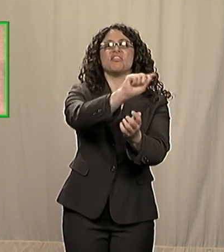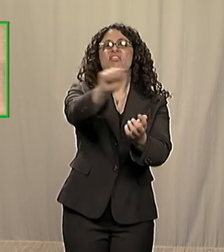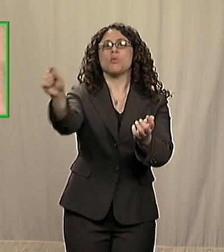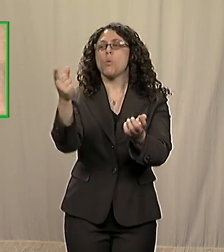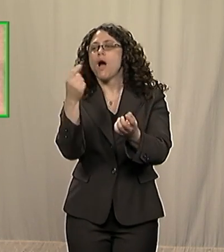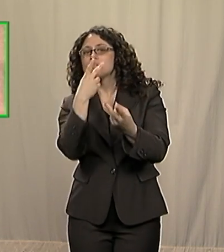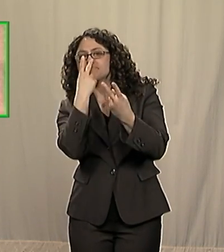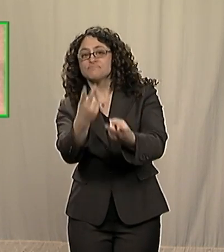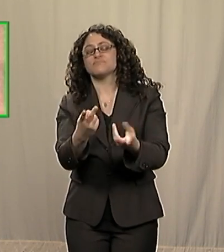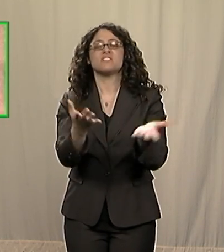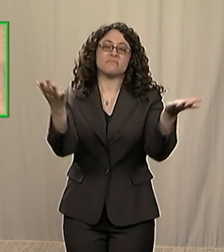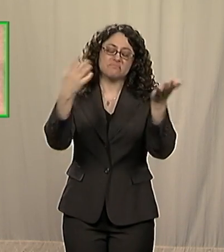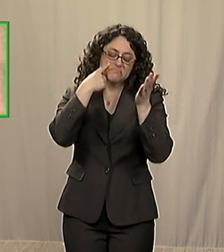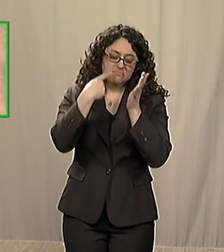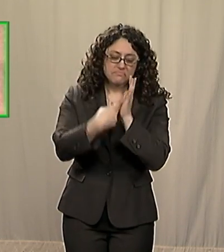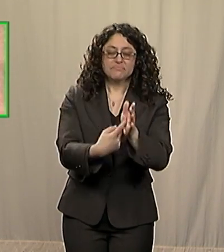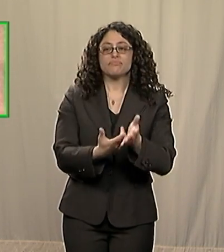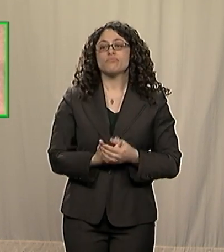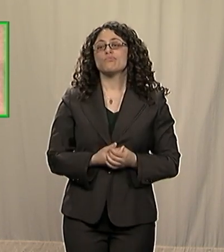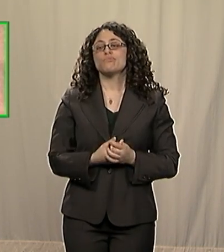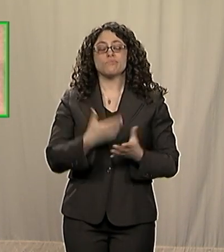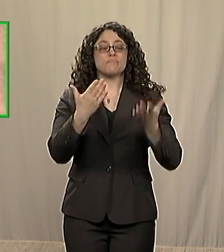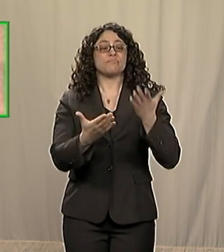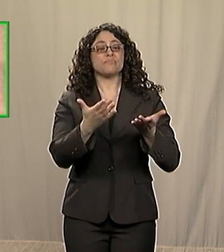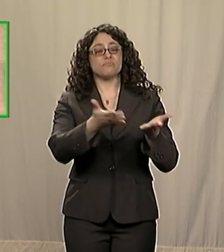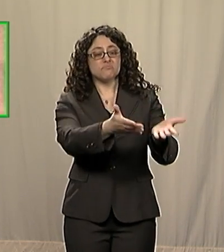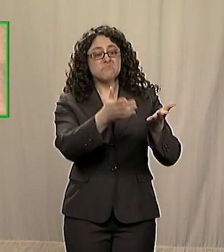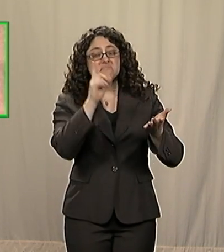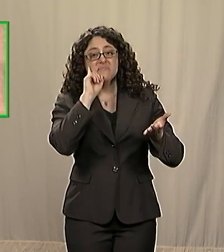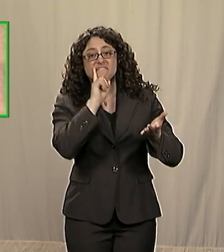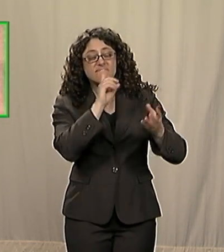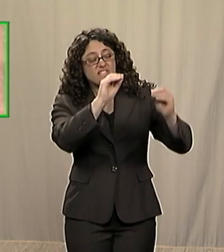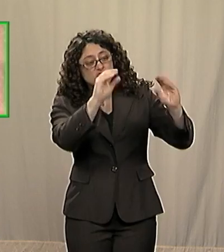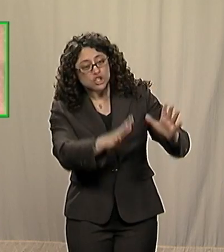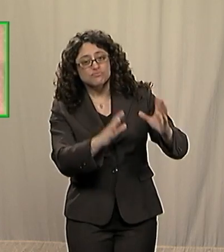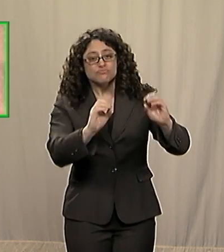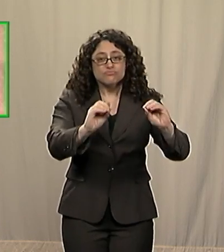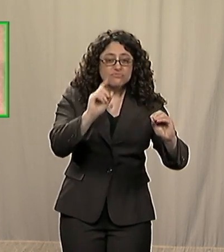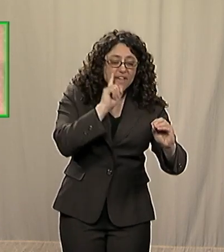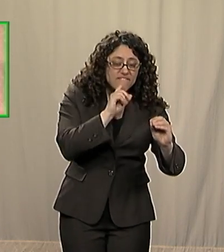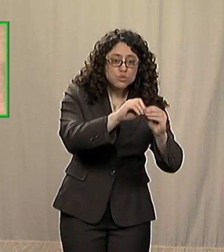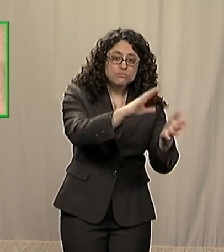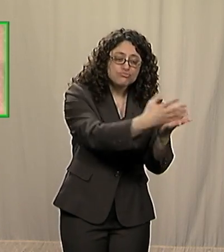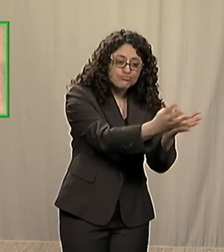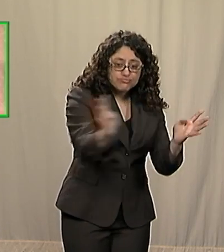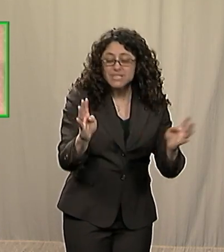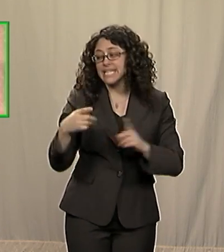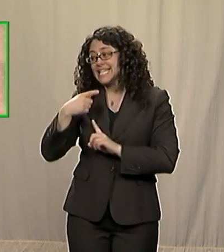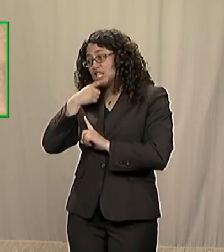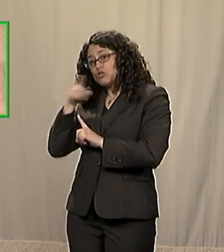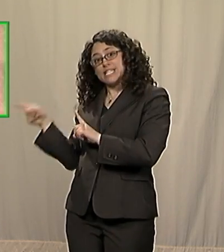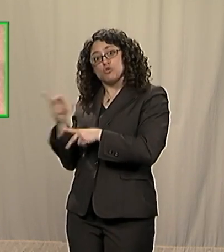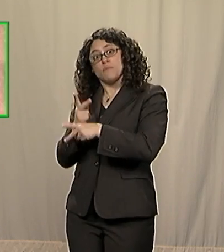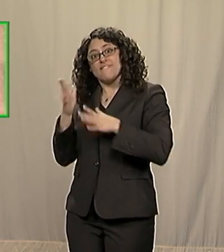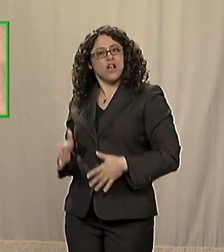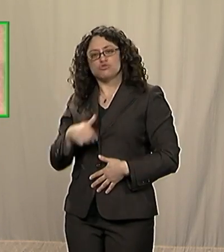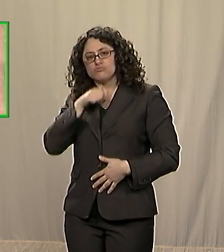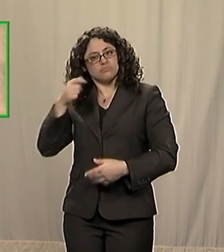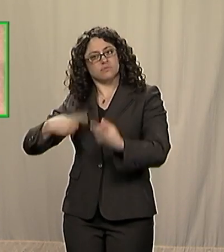Classic example, there is a teacher of the deaf teaching a group of deaf students, a hearing supervisor who doesn't sign wants